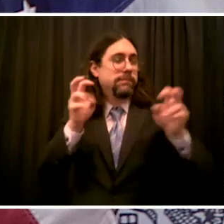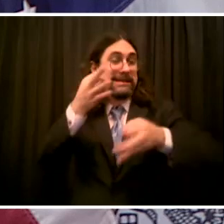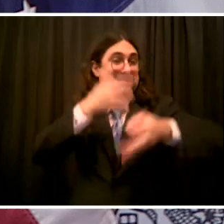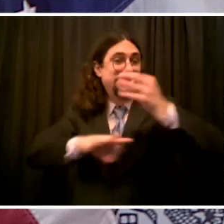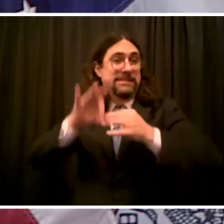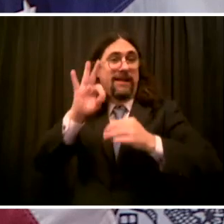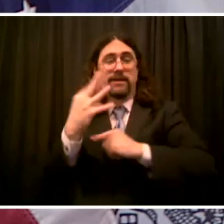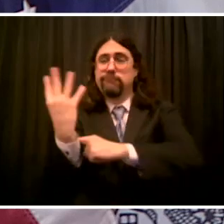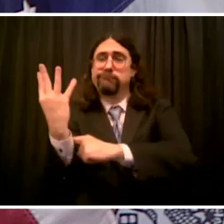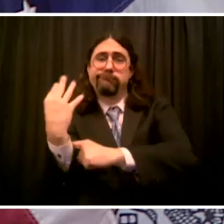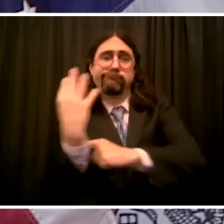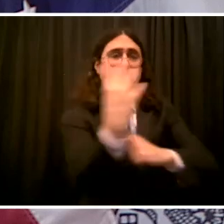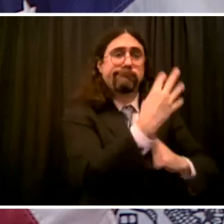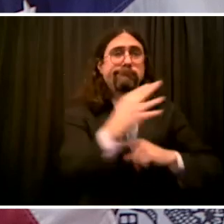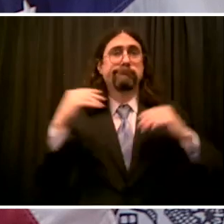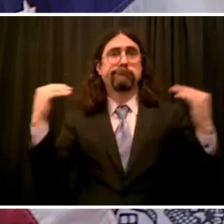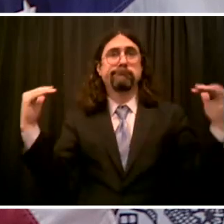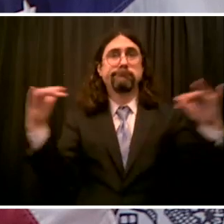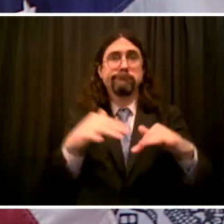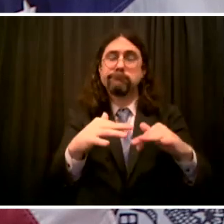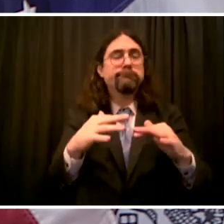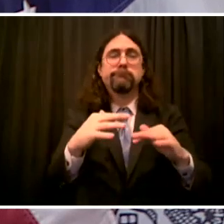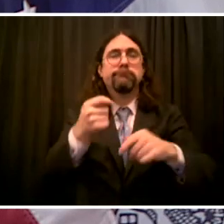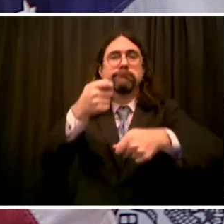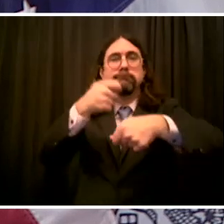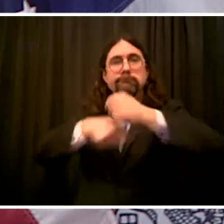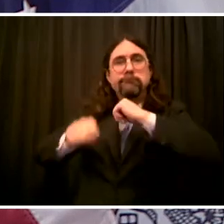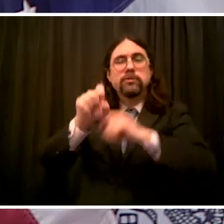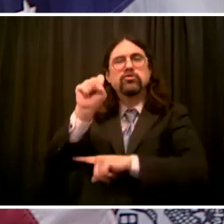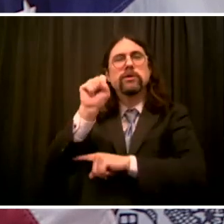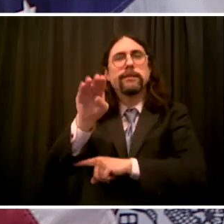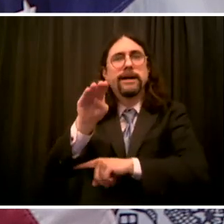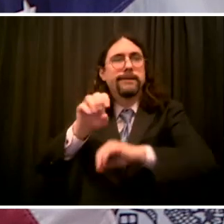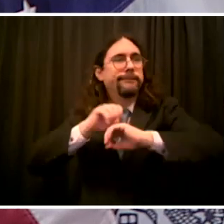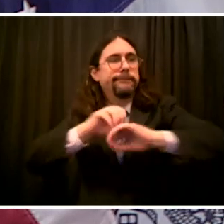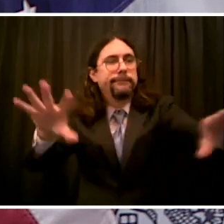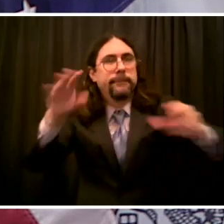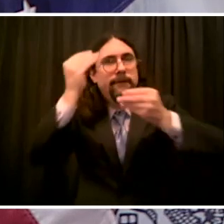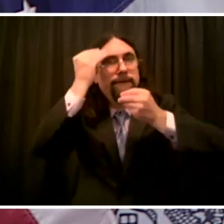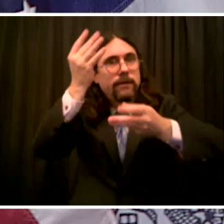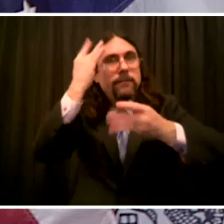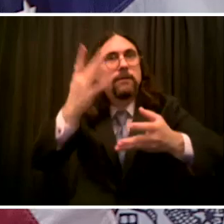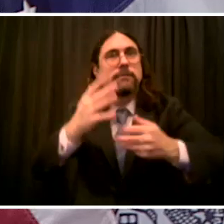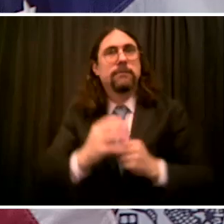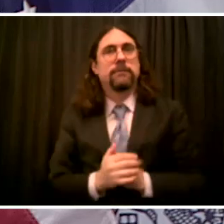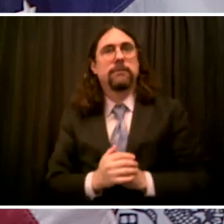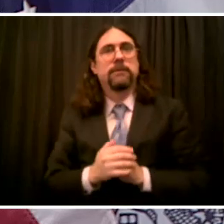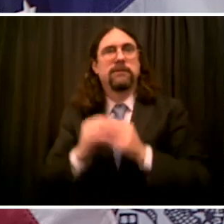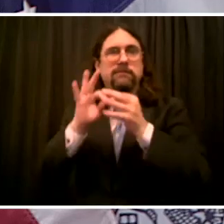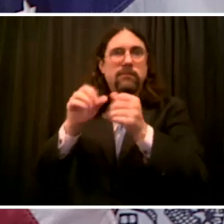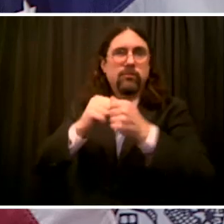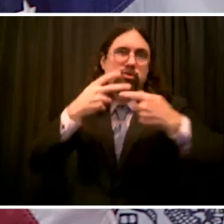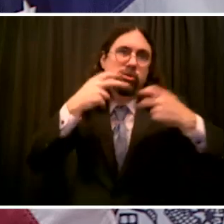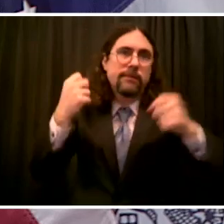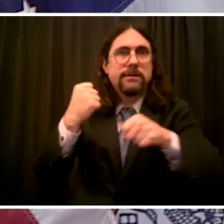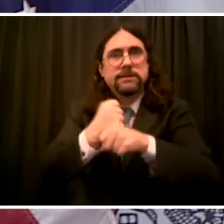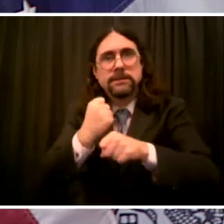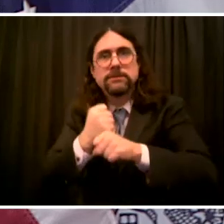QUESTIONS COMING IN AND WE TRY TO ADDRESS ANYTHING TRHEE. IN TERMS OF THE CRIME STATISTICS, I THINK THE MAYOR